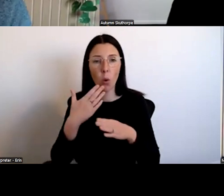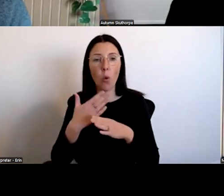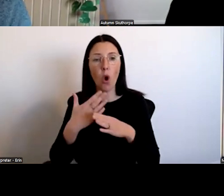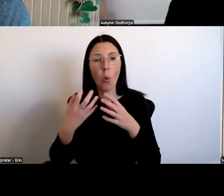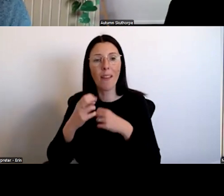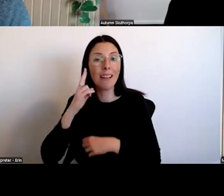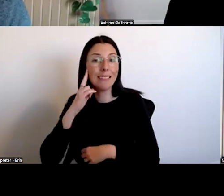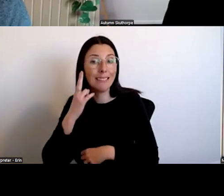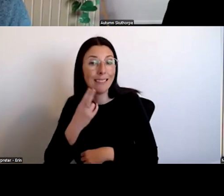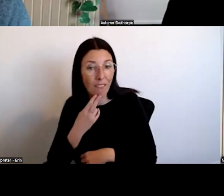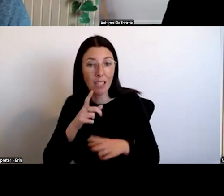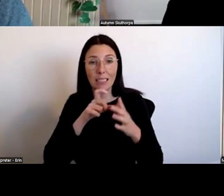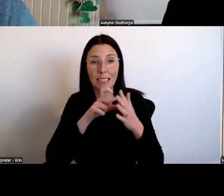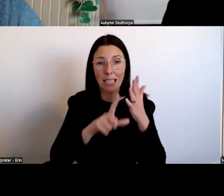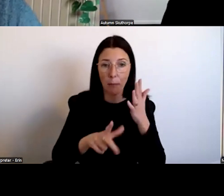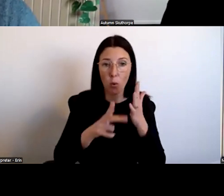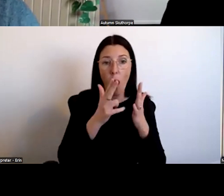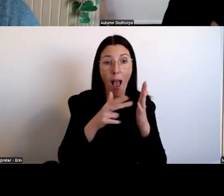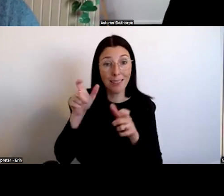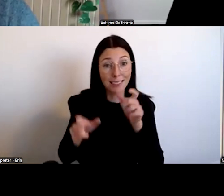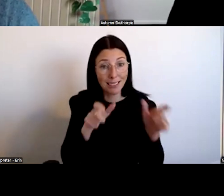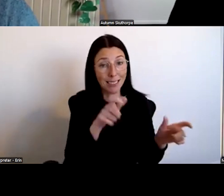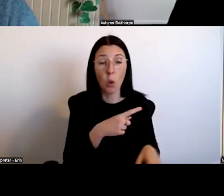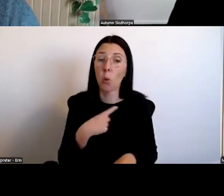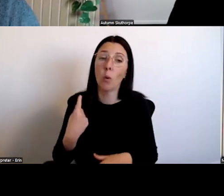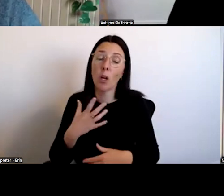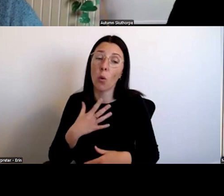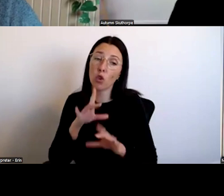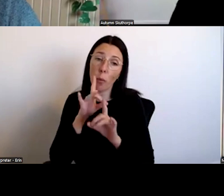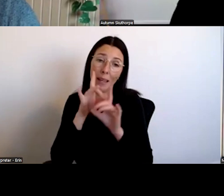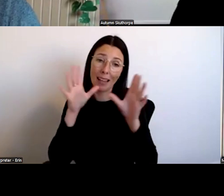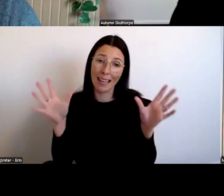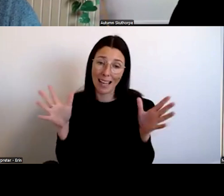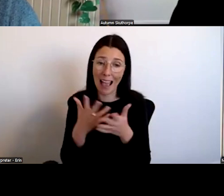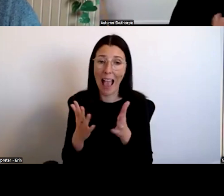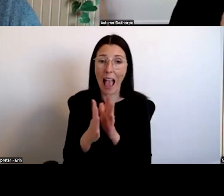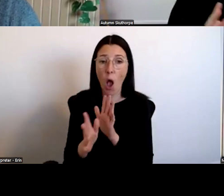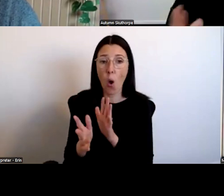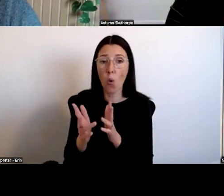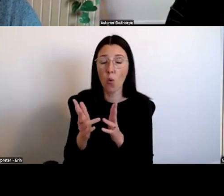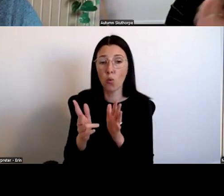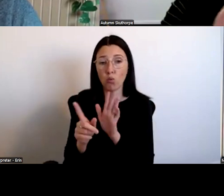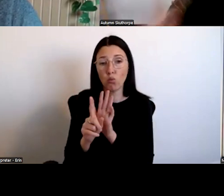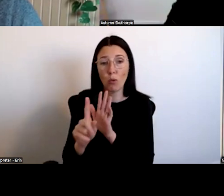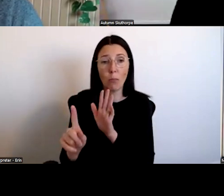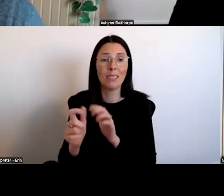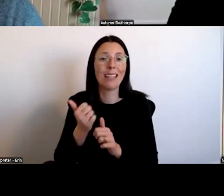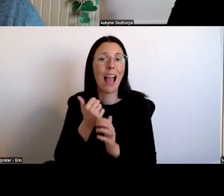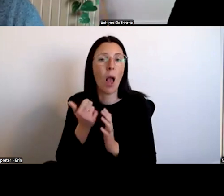really clear around the way that our artists are represented or the way that we are positioned.